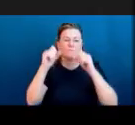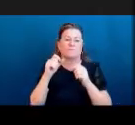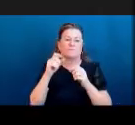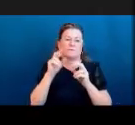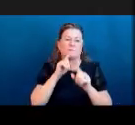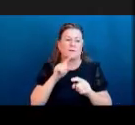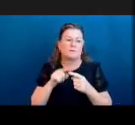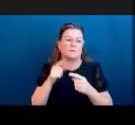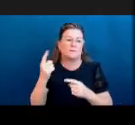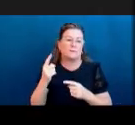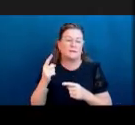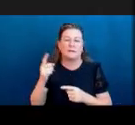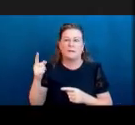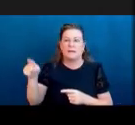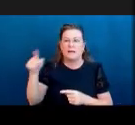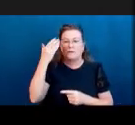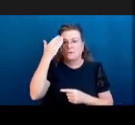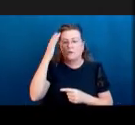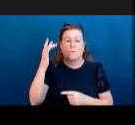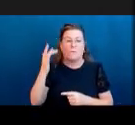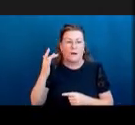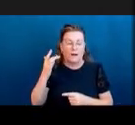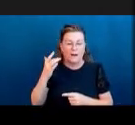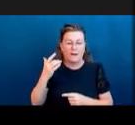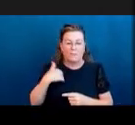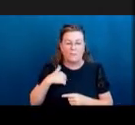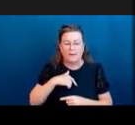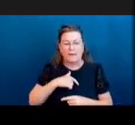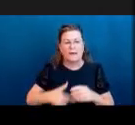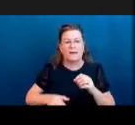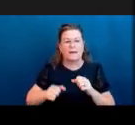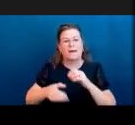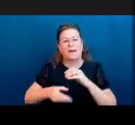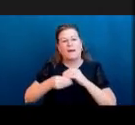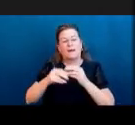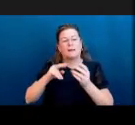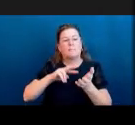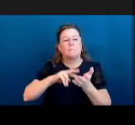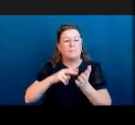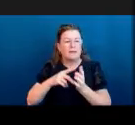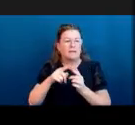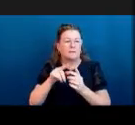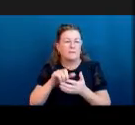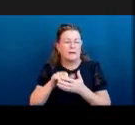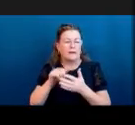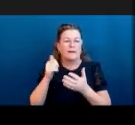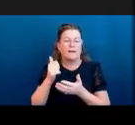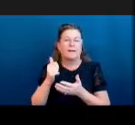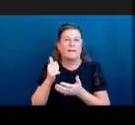and they don't always know why. And so we can give meaning to that, that can also help them feel more safe in the moment.